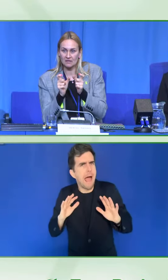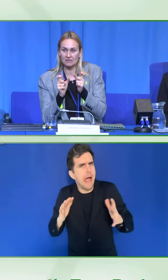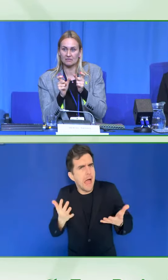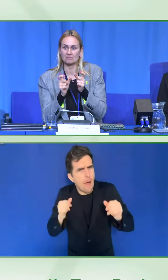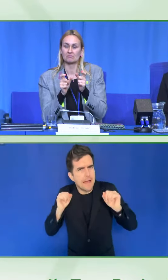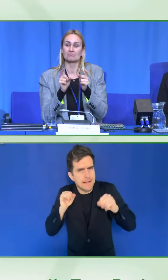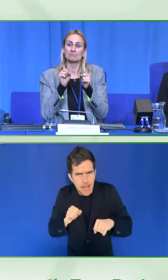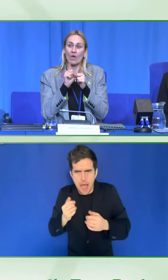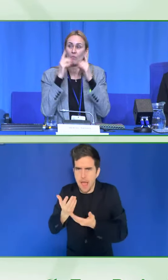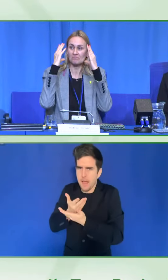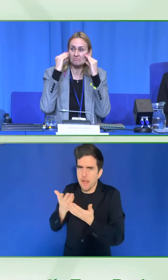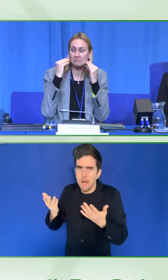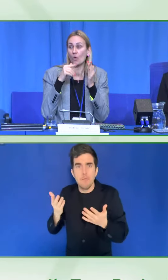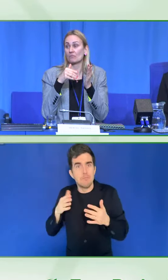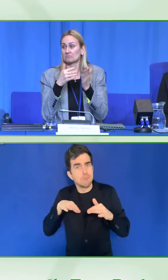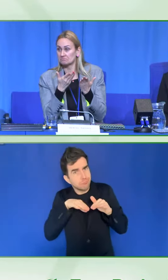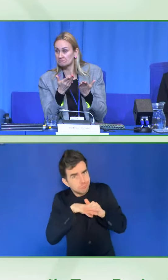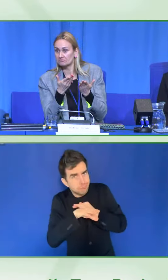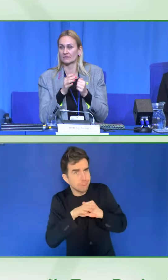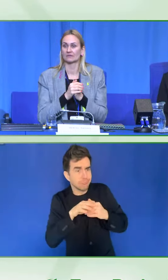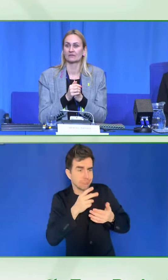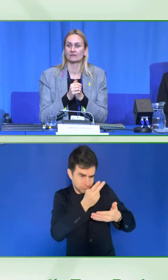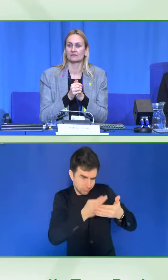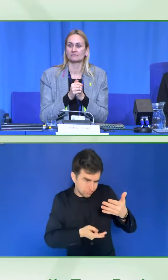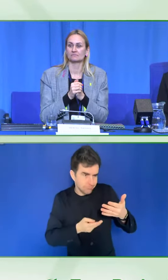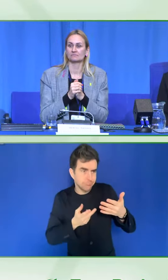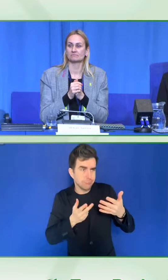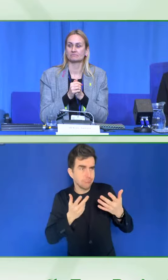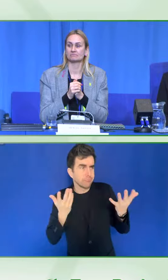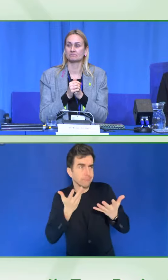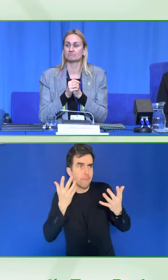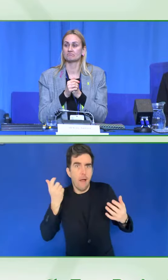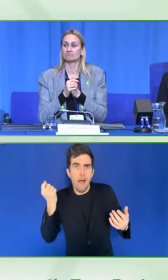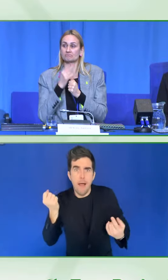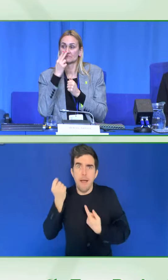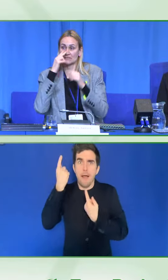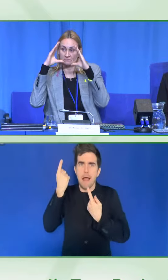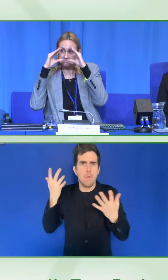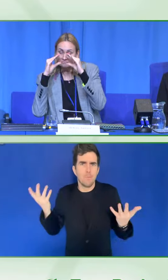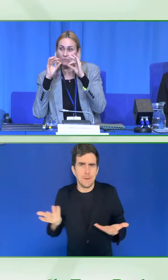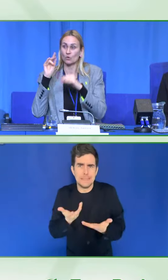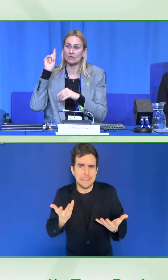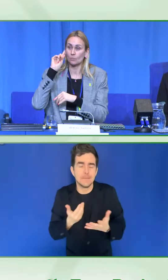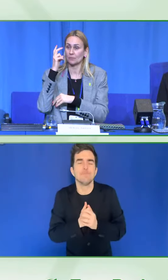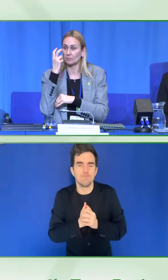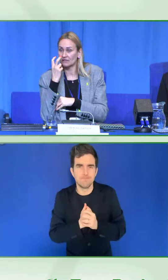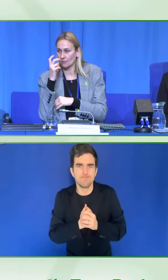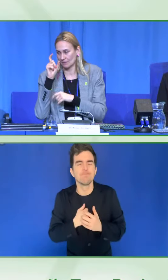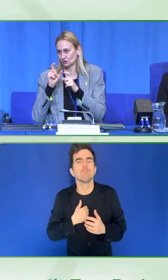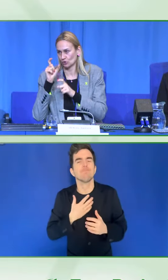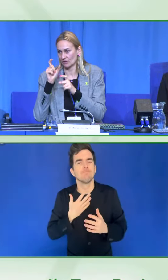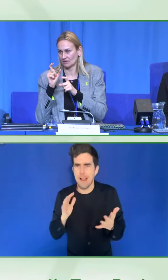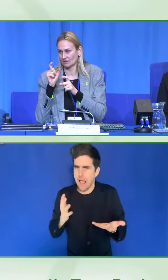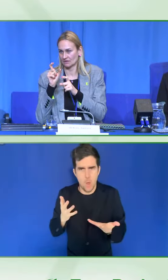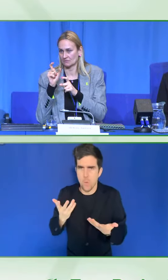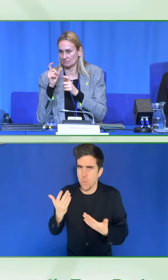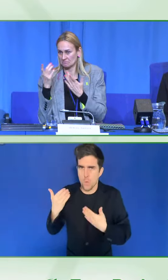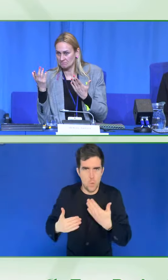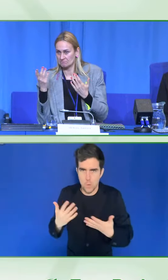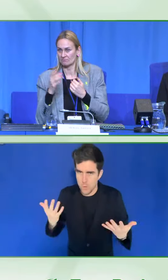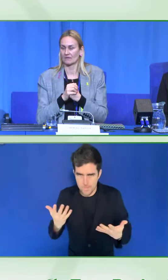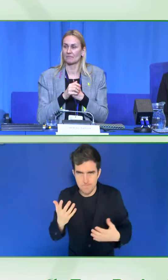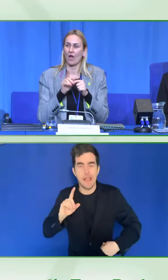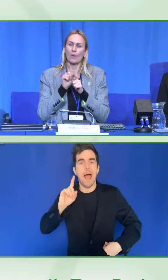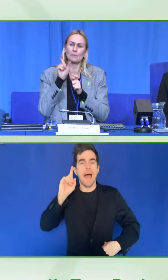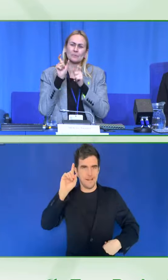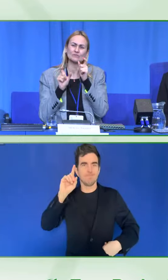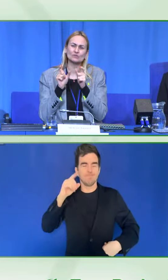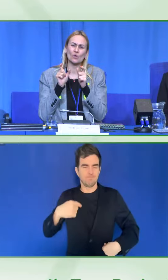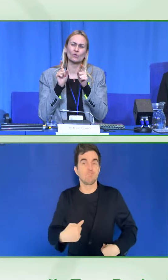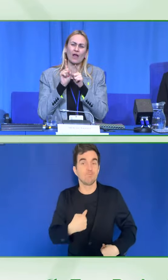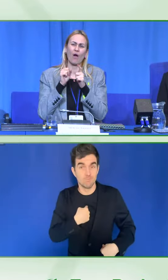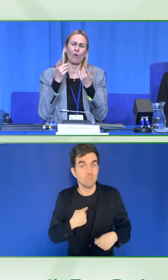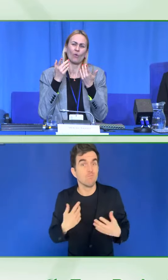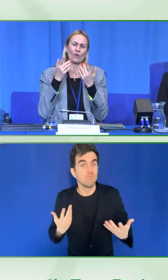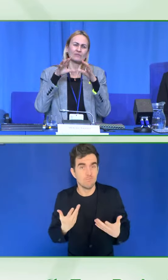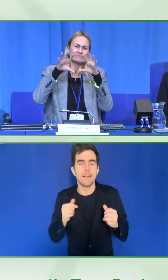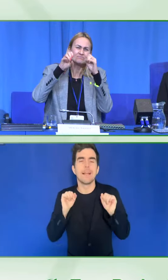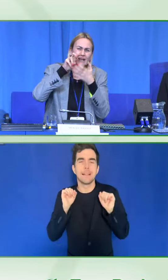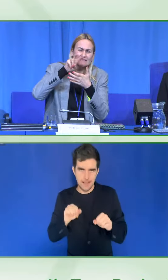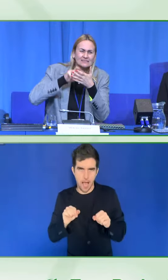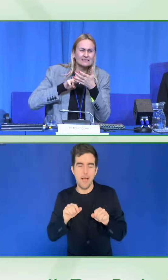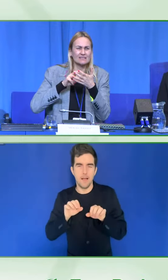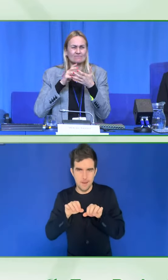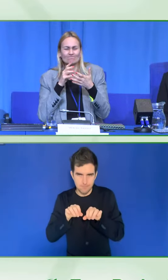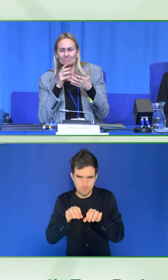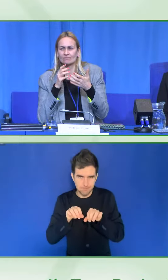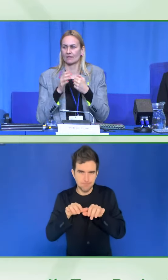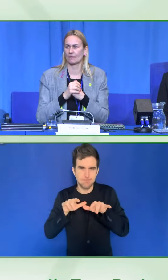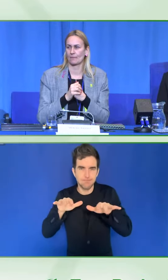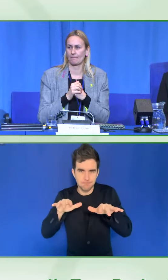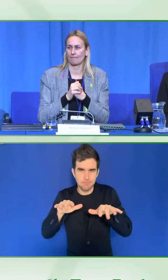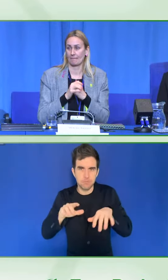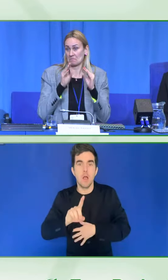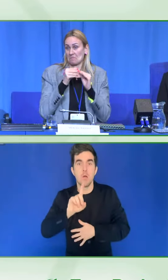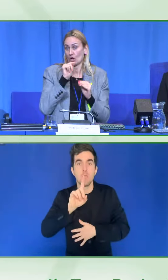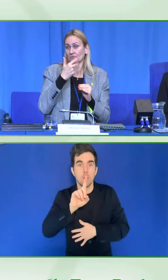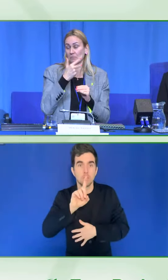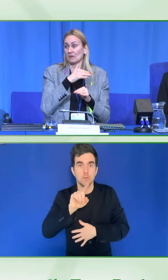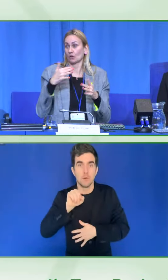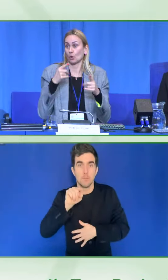We will also have a short Q and a session at the end.